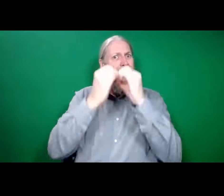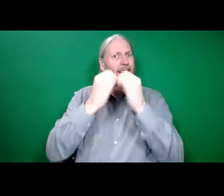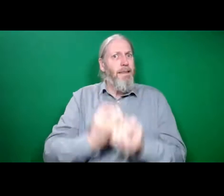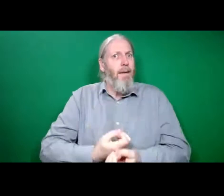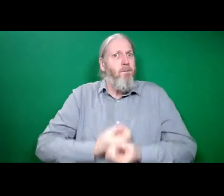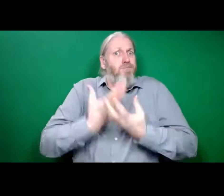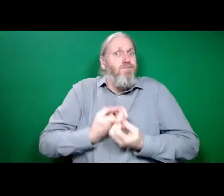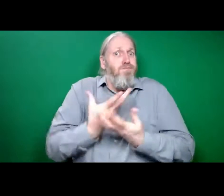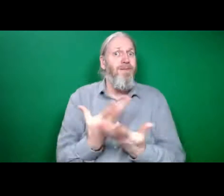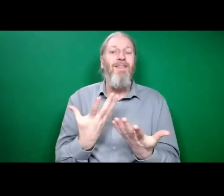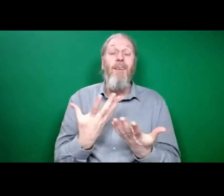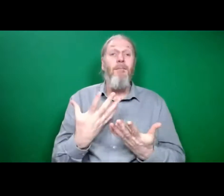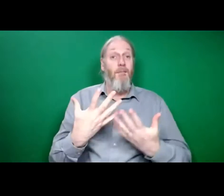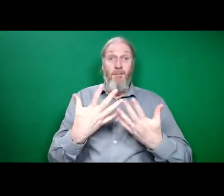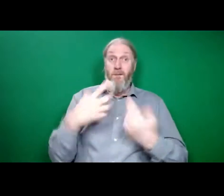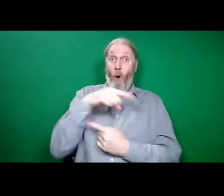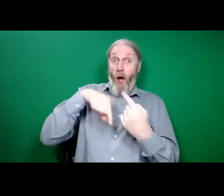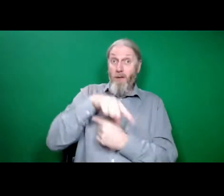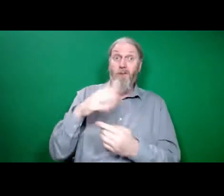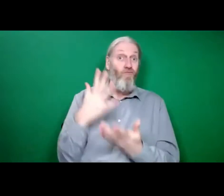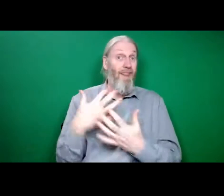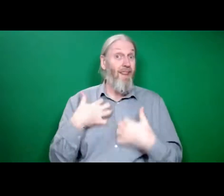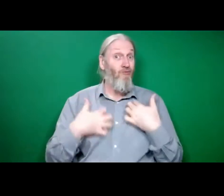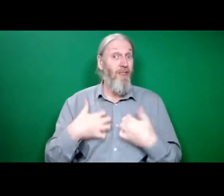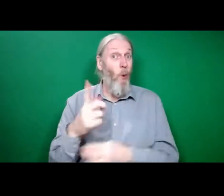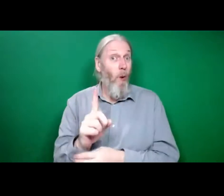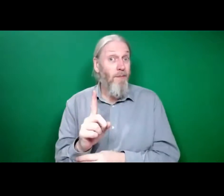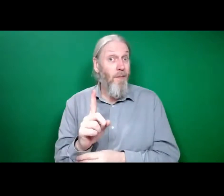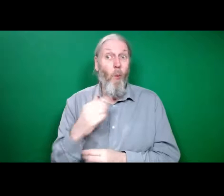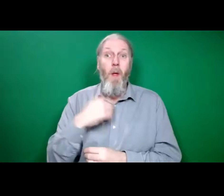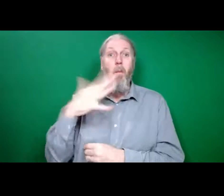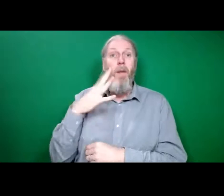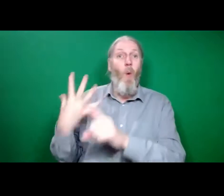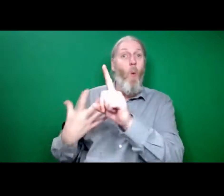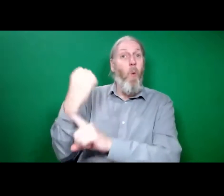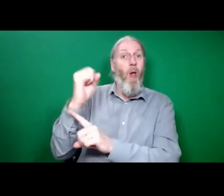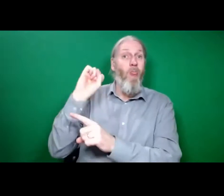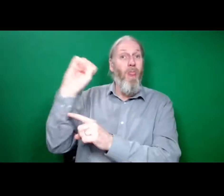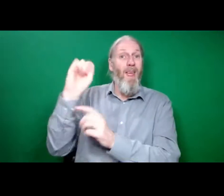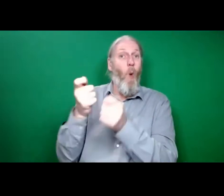excellence for many, many years. Here, we started to look at culture not just defined by